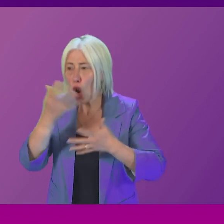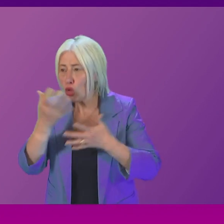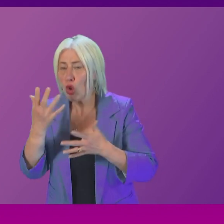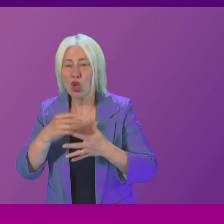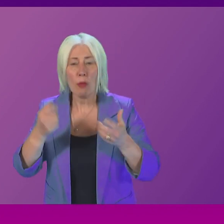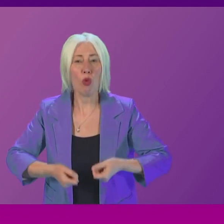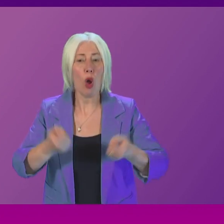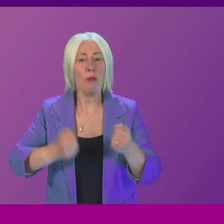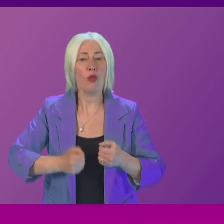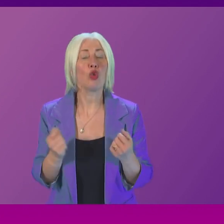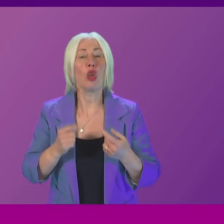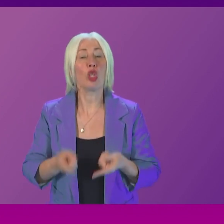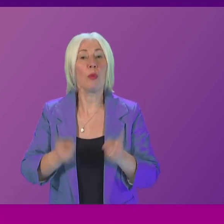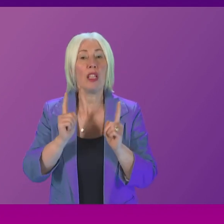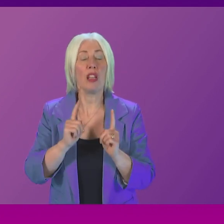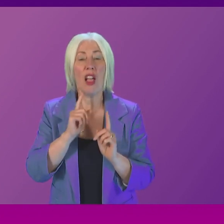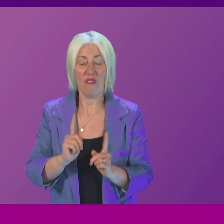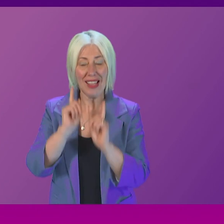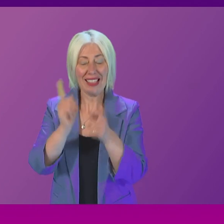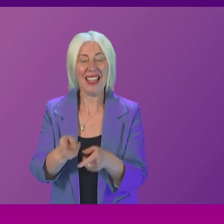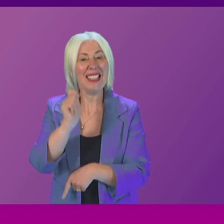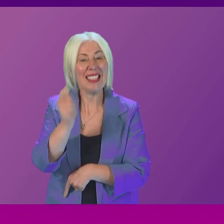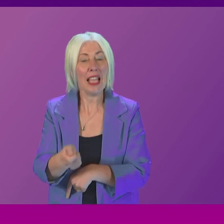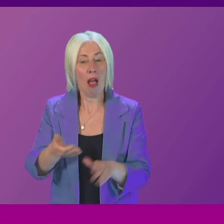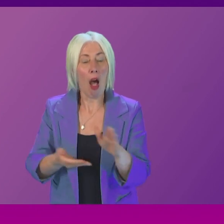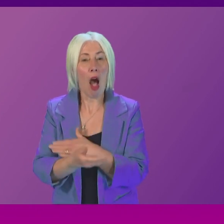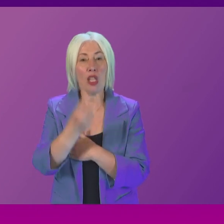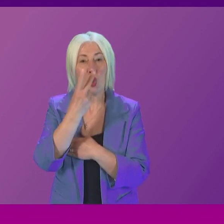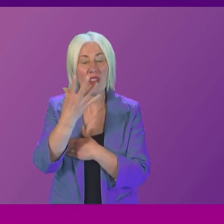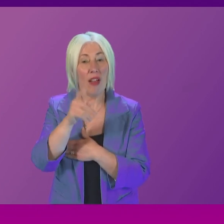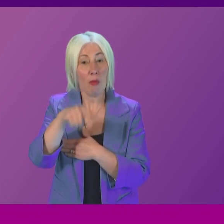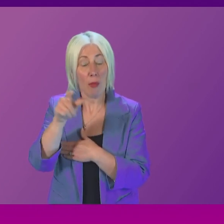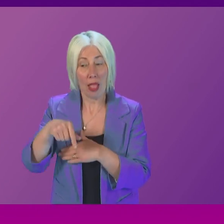during the deliberations about the guidelines for sentencing under-25s, which came into effect in January 2022.